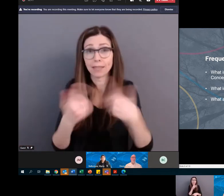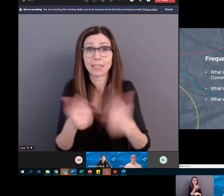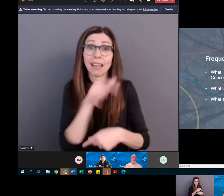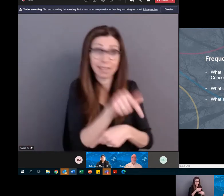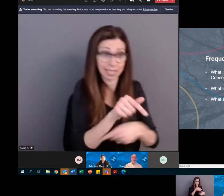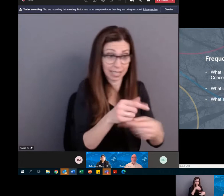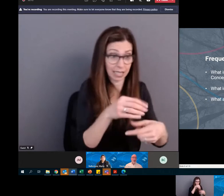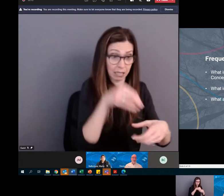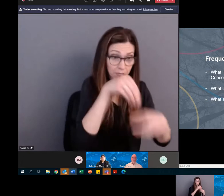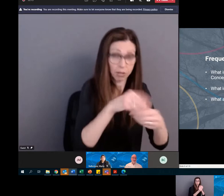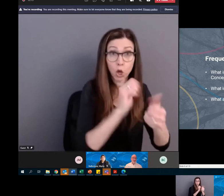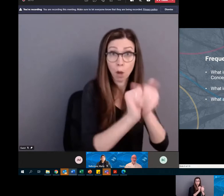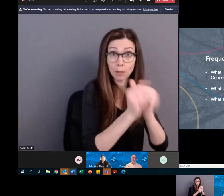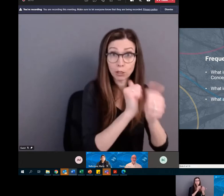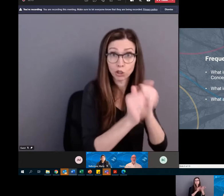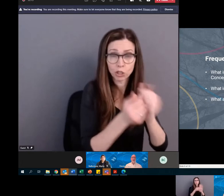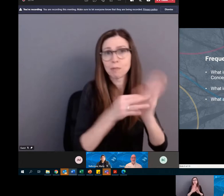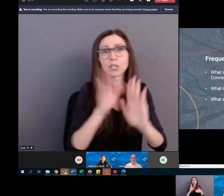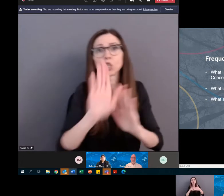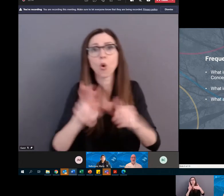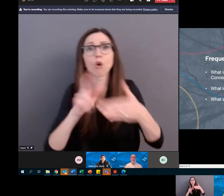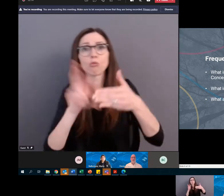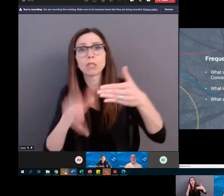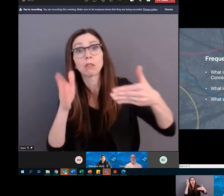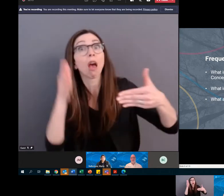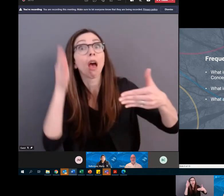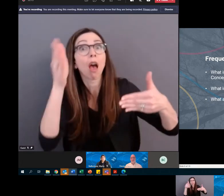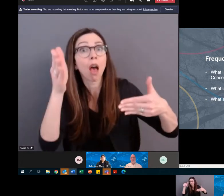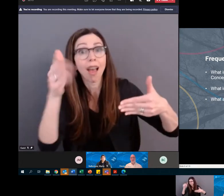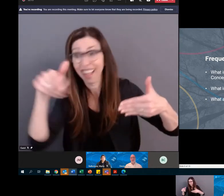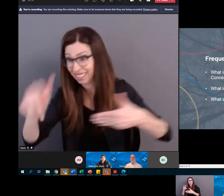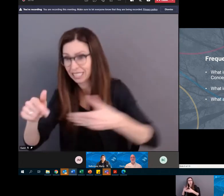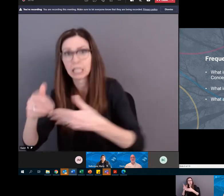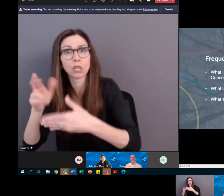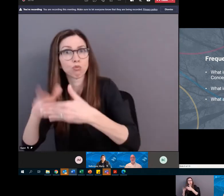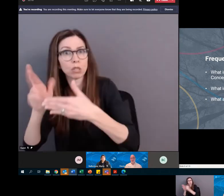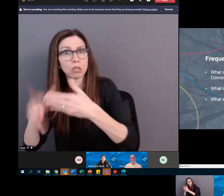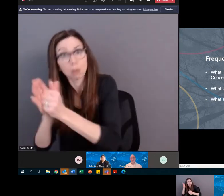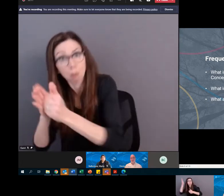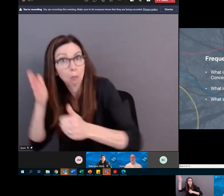You can apply anytime as long as it